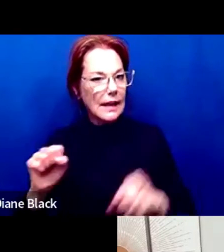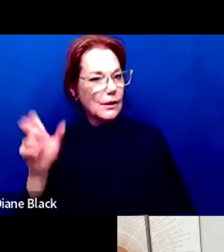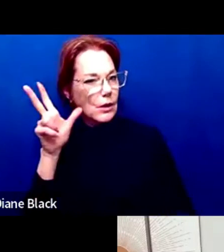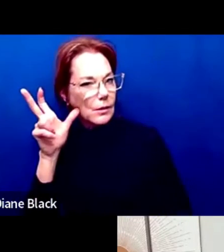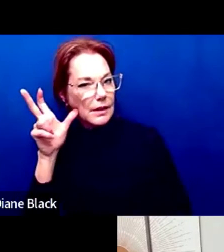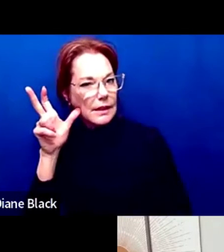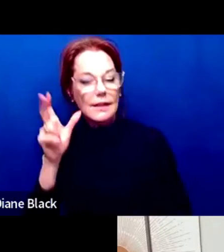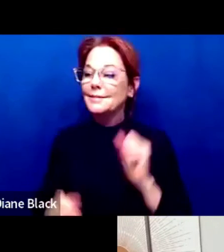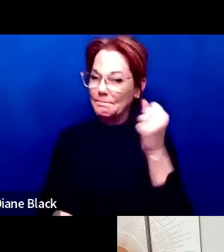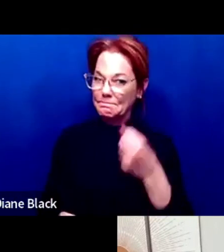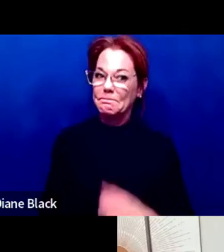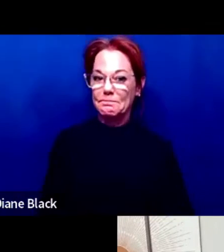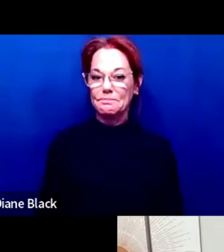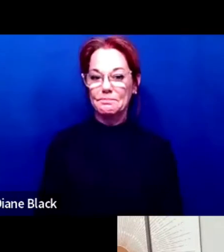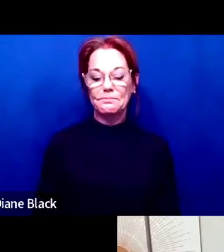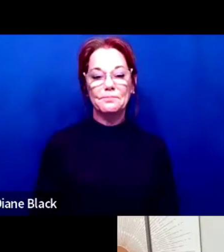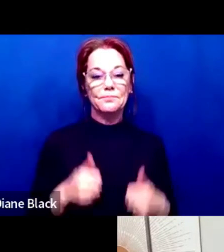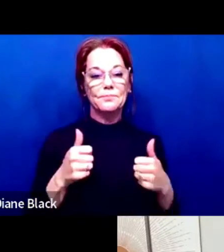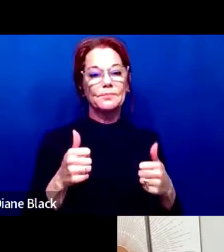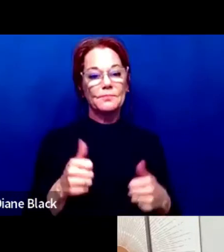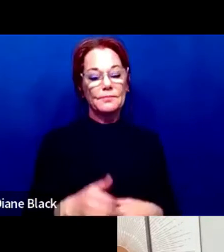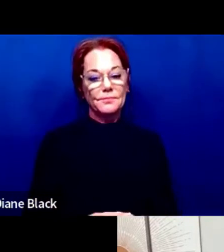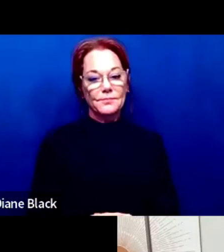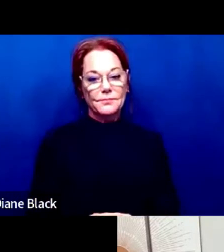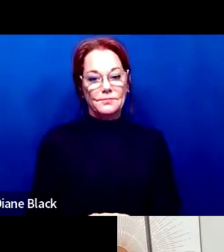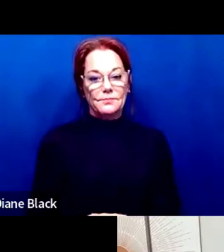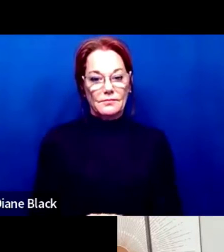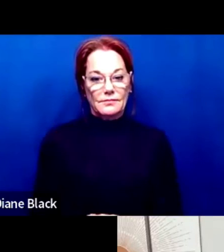Rebeccah Wolfkiel: yes, we can. Eric Washington: Okay. So I'll start off with, there's two